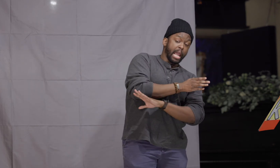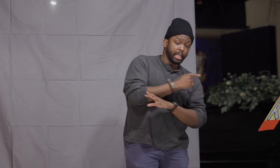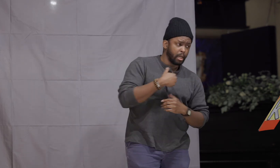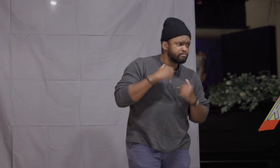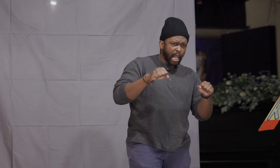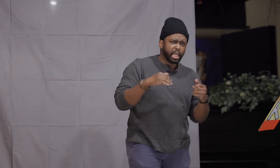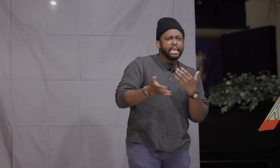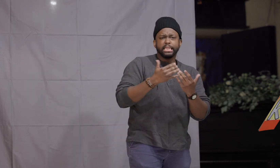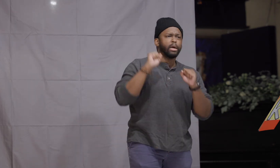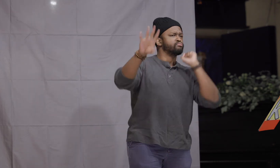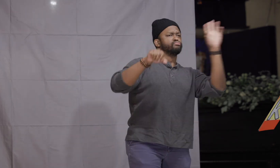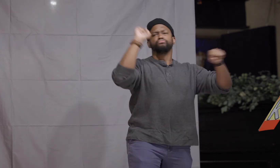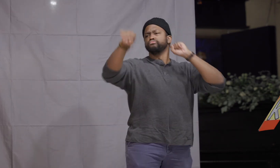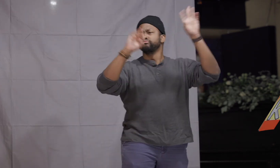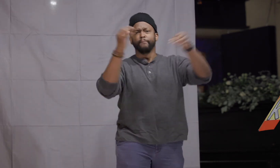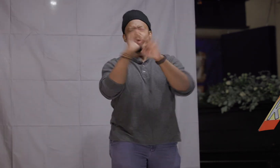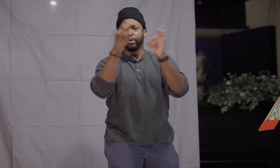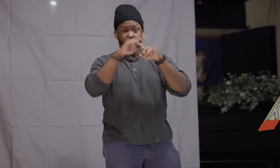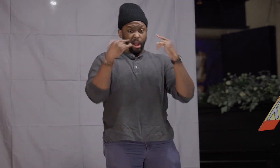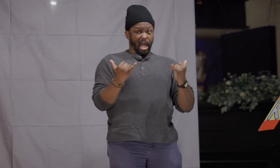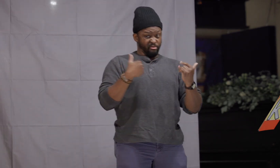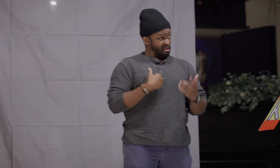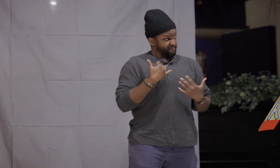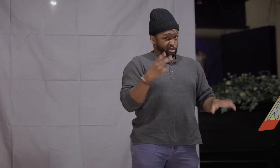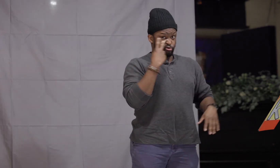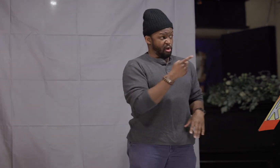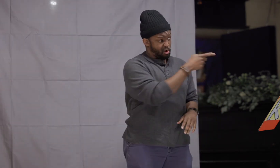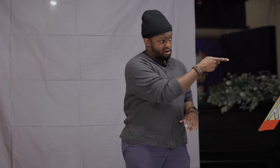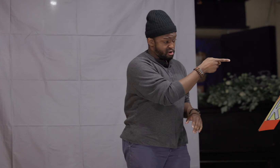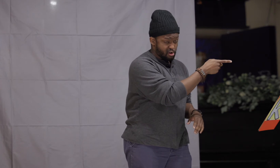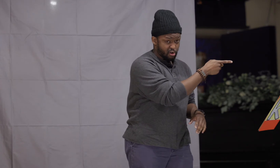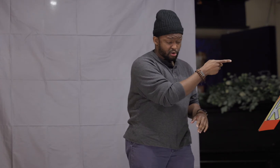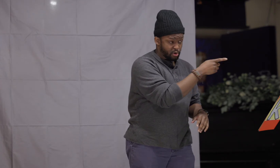Prior to my experience on this tour, I took these discussions about freedom for granted.